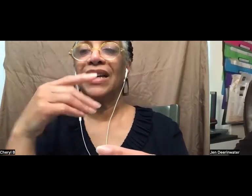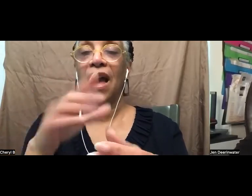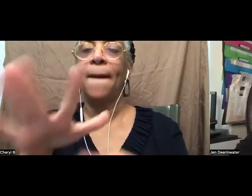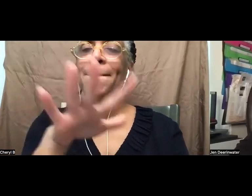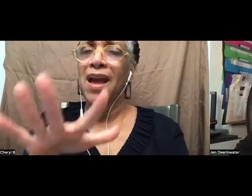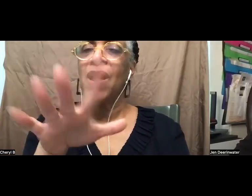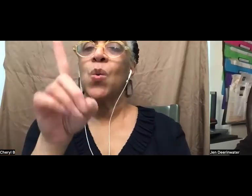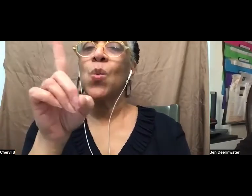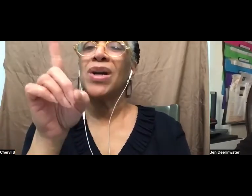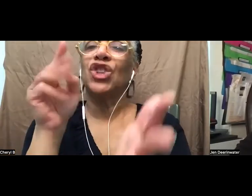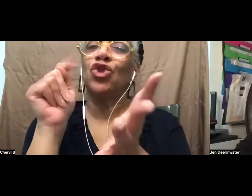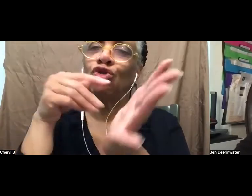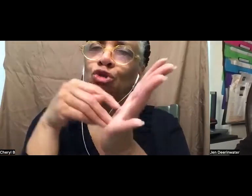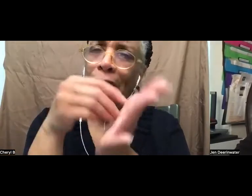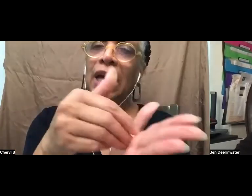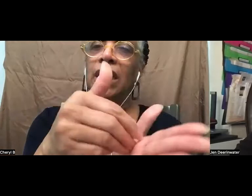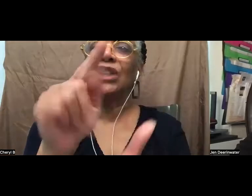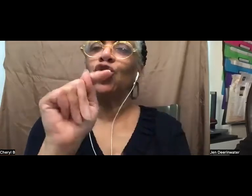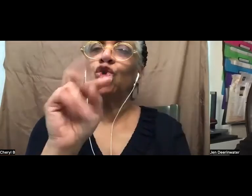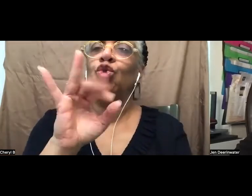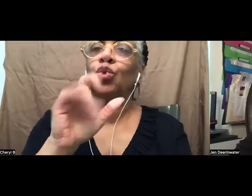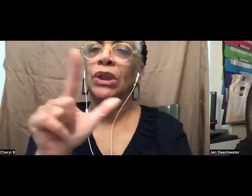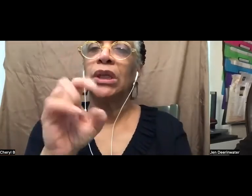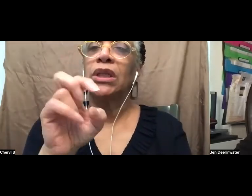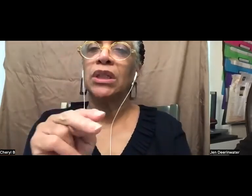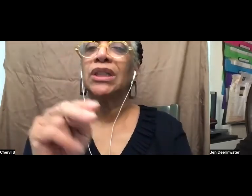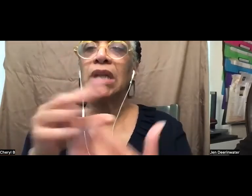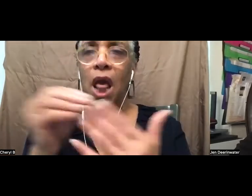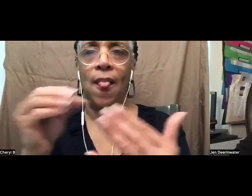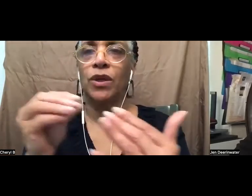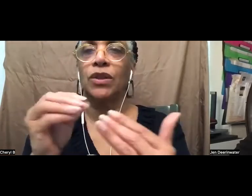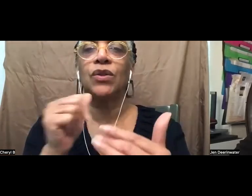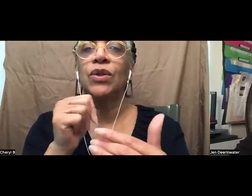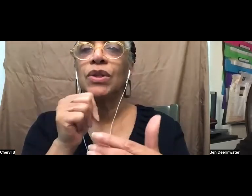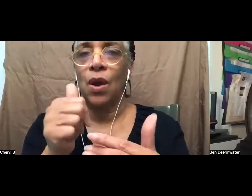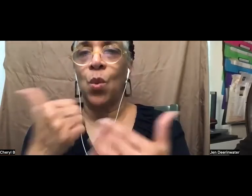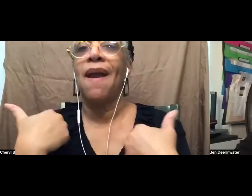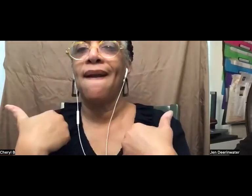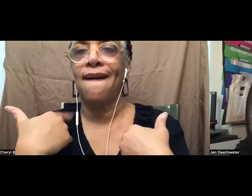in potential revenues from undeveloped coal, natural gas and oil on tribal lands.